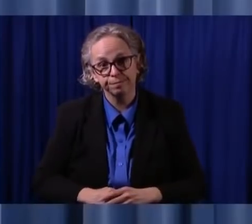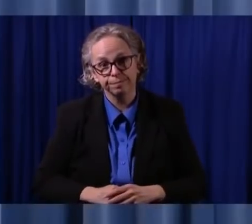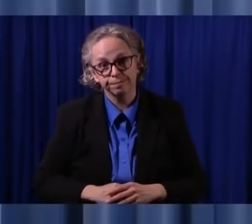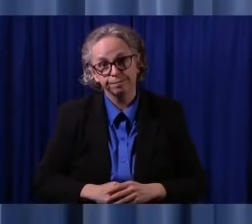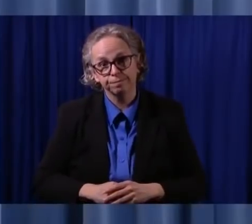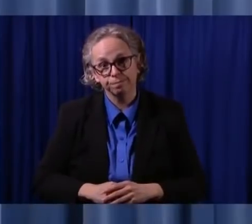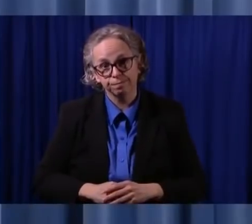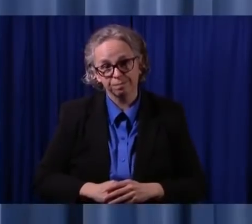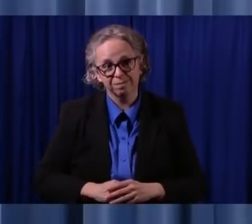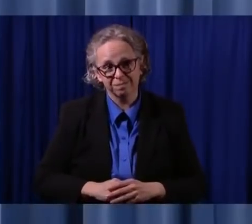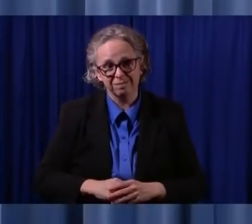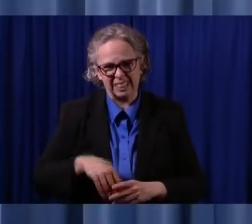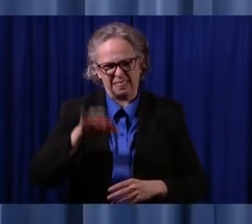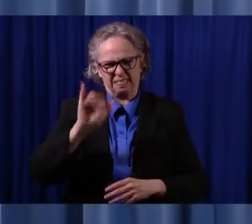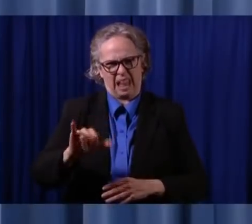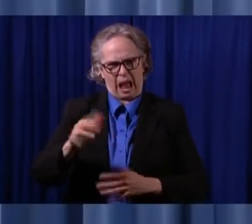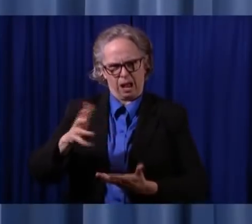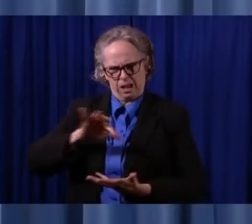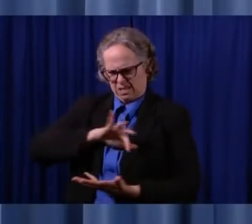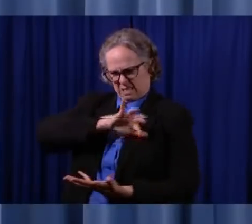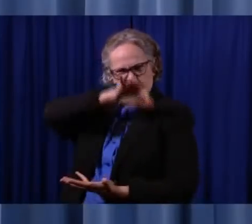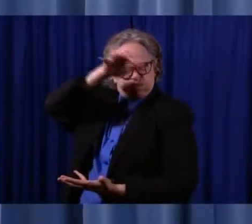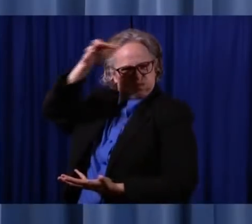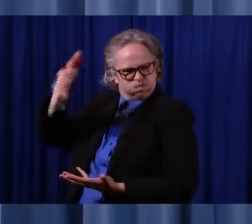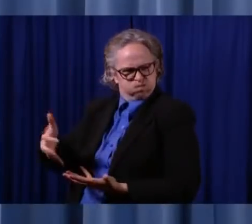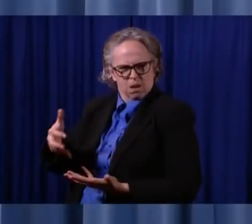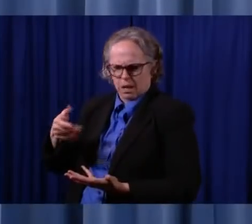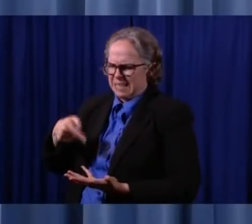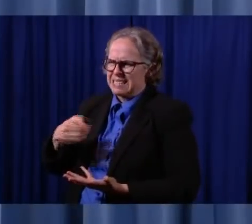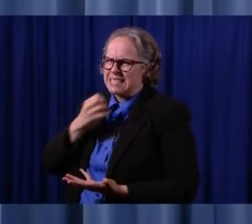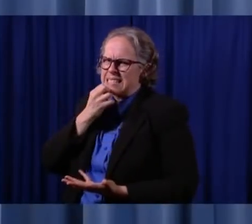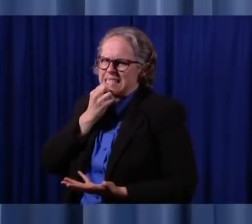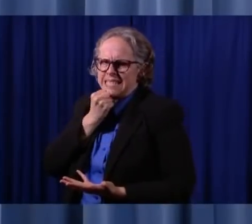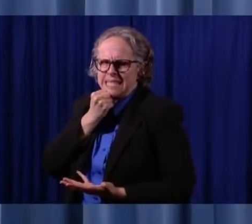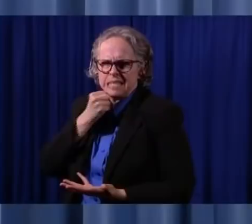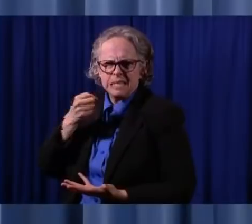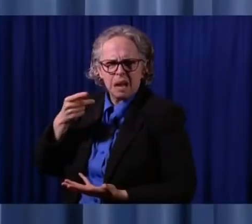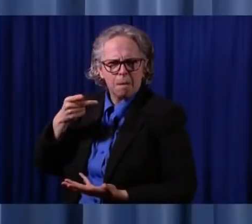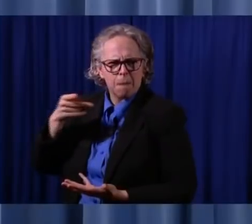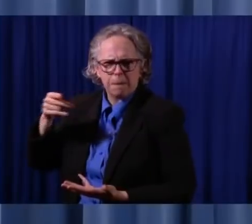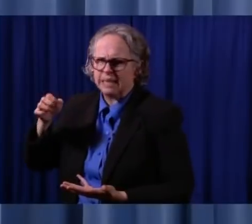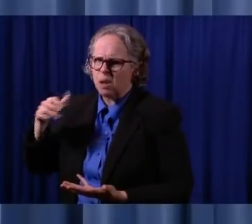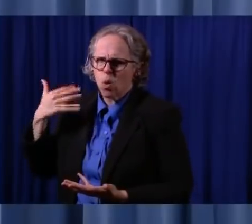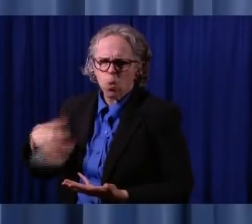CONFIRMING EACH HOSPITAL HAS MET ITS TARGET AMOUNT AND CAN BE DISTRIBUTED WHEN NECESSARY.